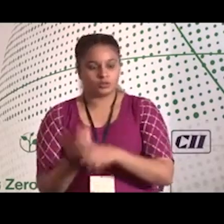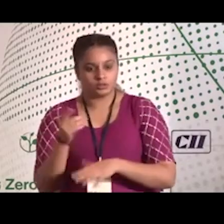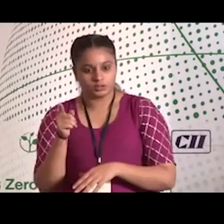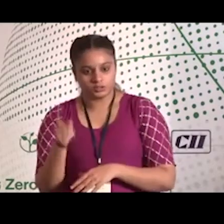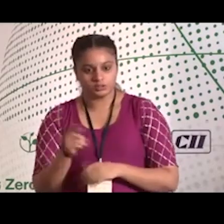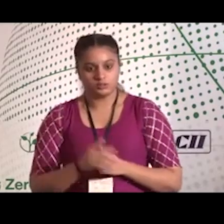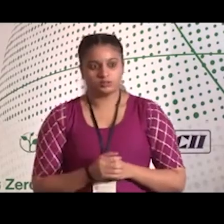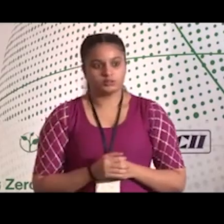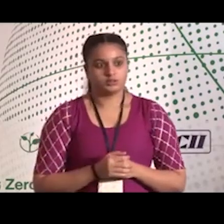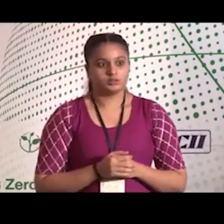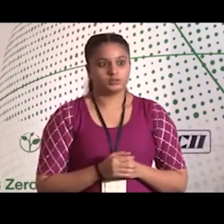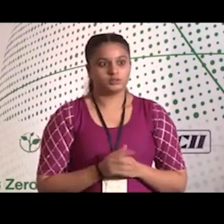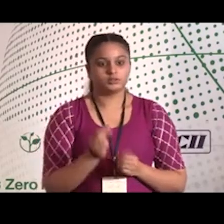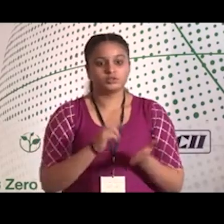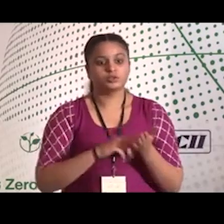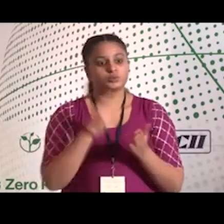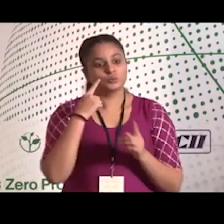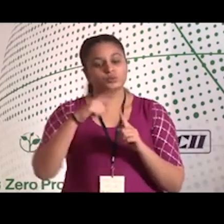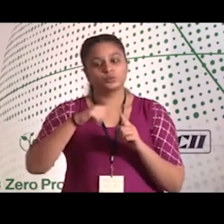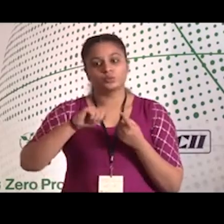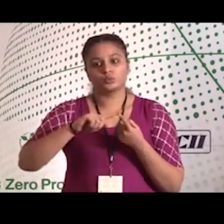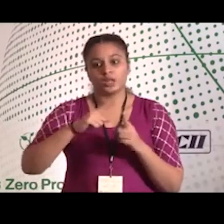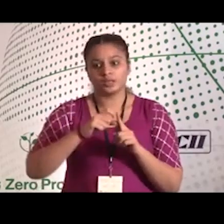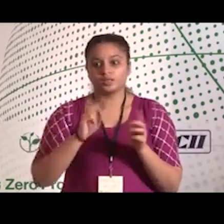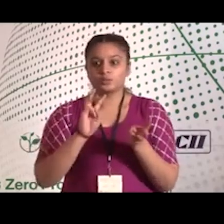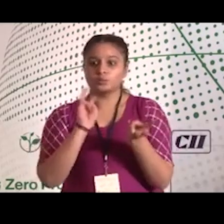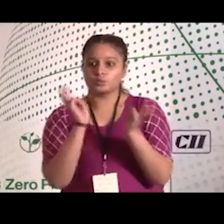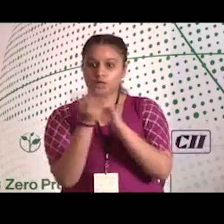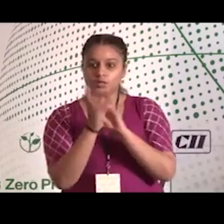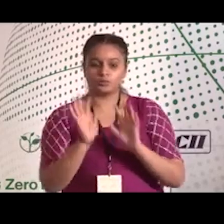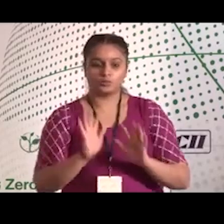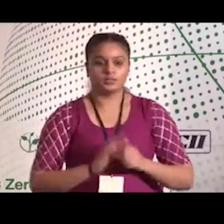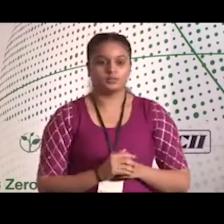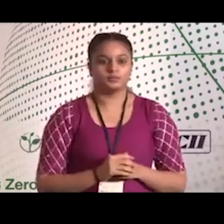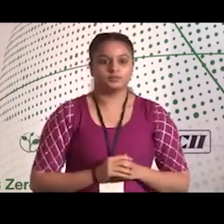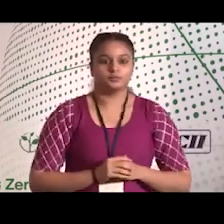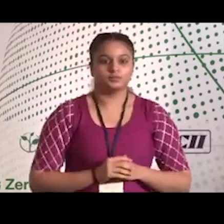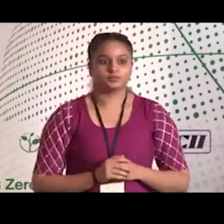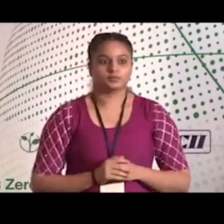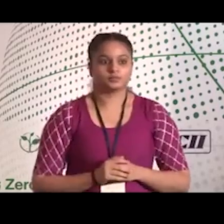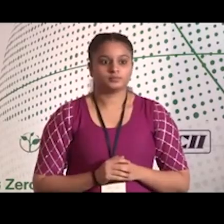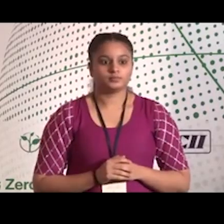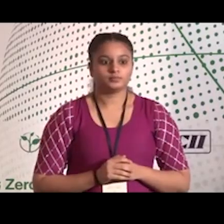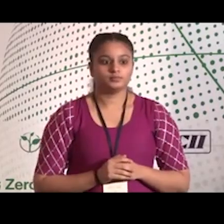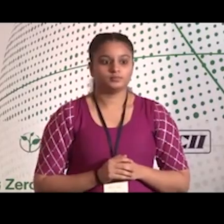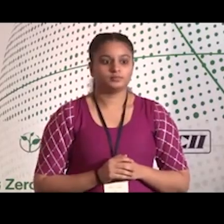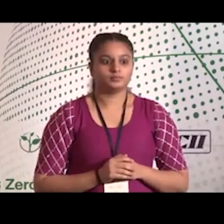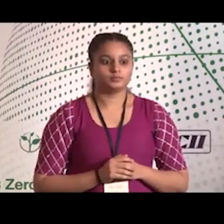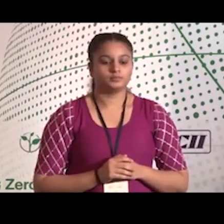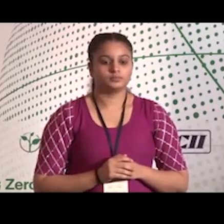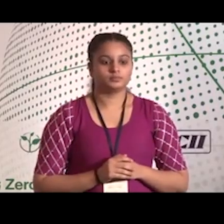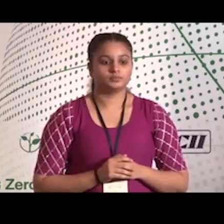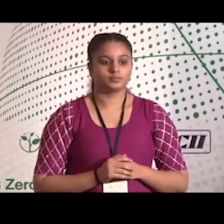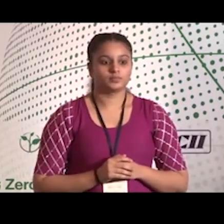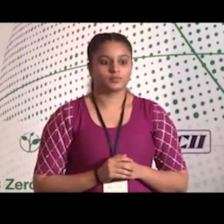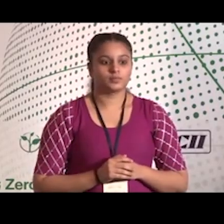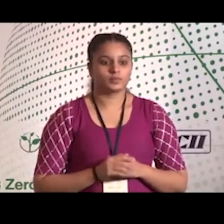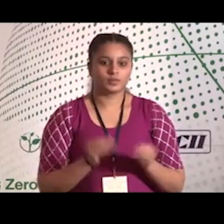It's united We worldwide. That's what we call. Yeah. So she'll begin by telling a little bit about it